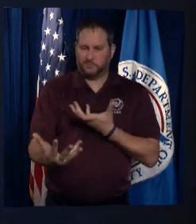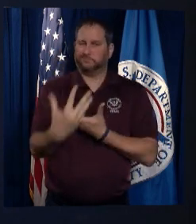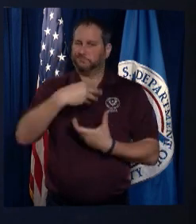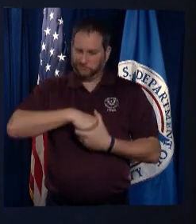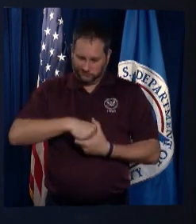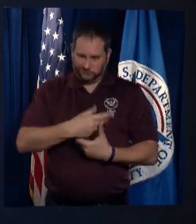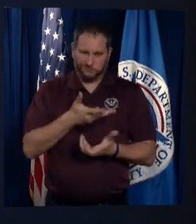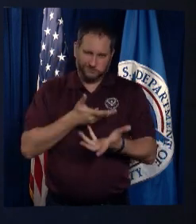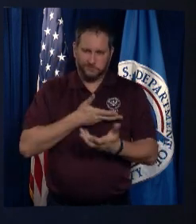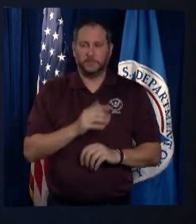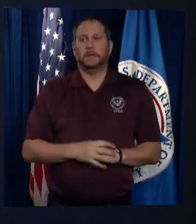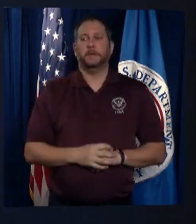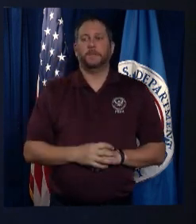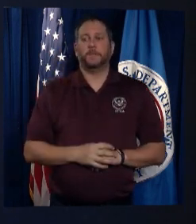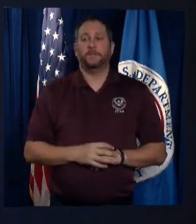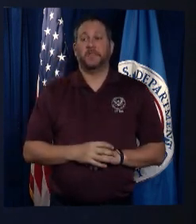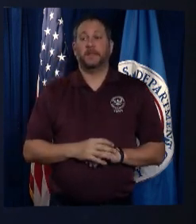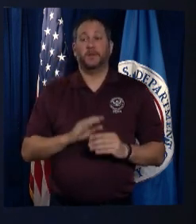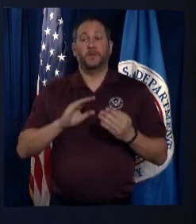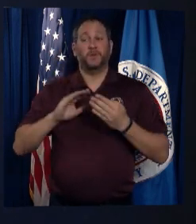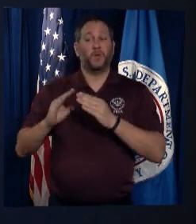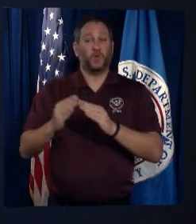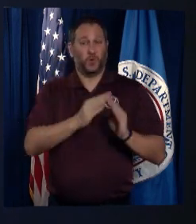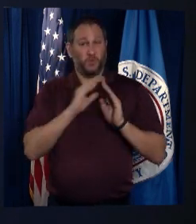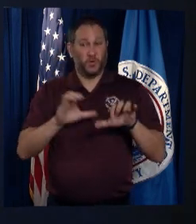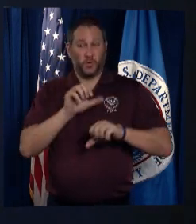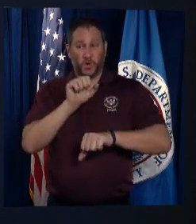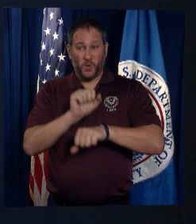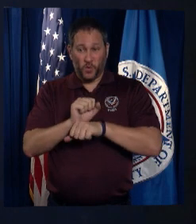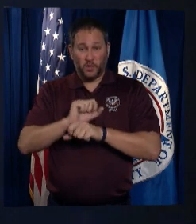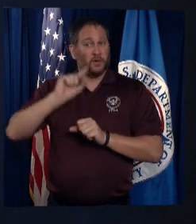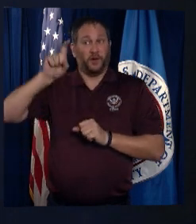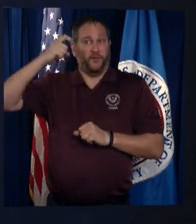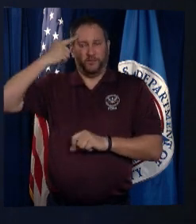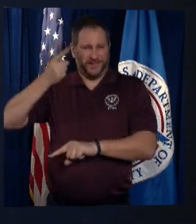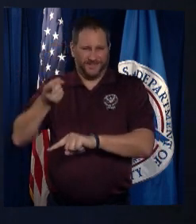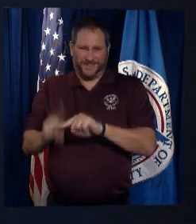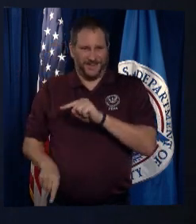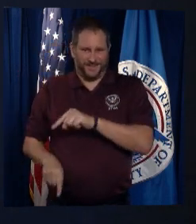expertise, and authorities. We must recognize and respect our different